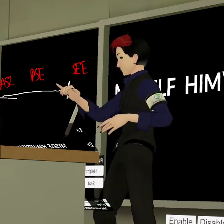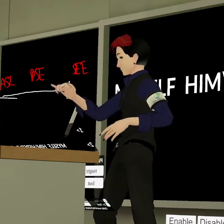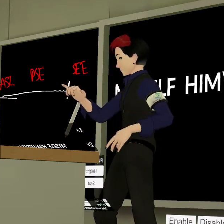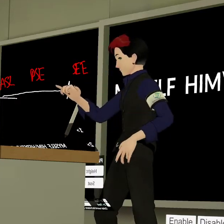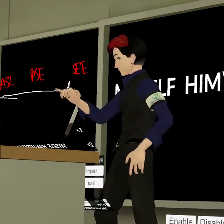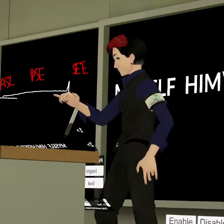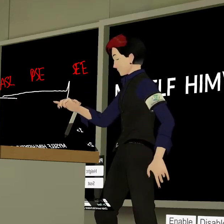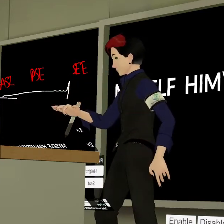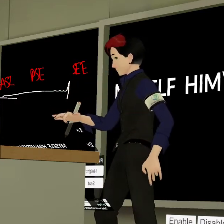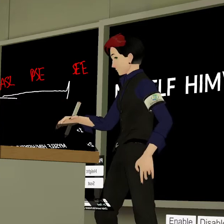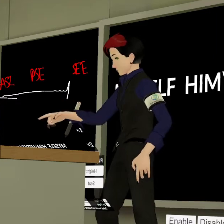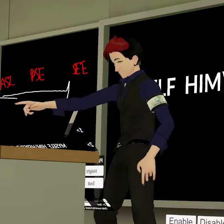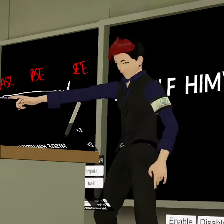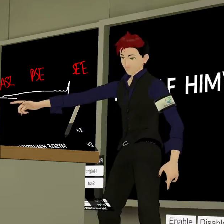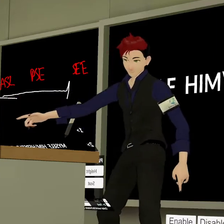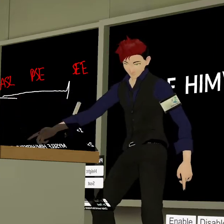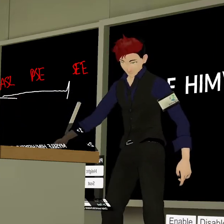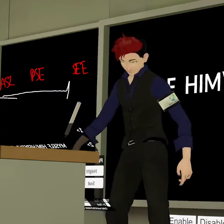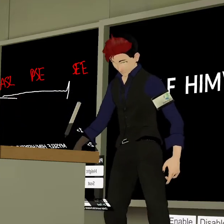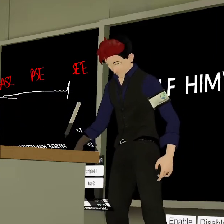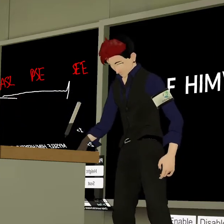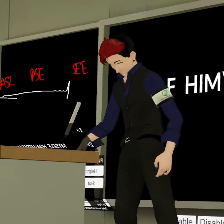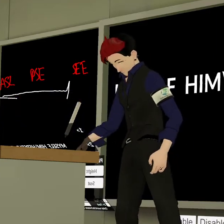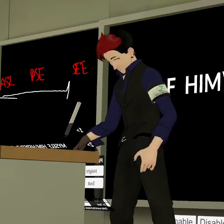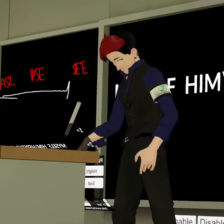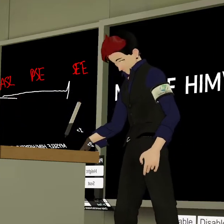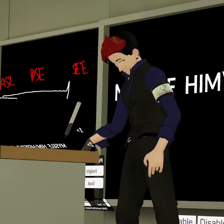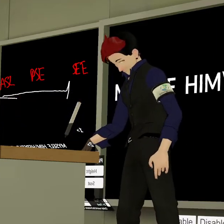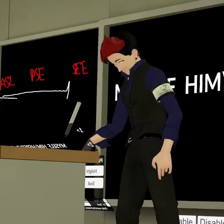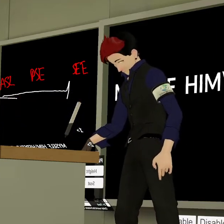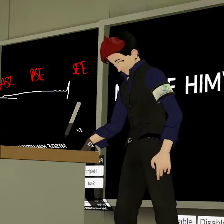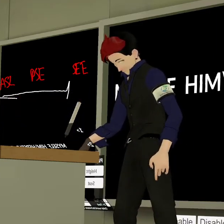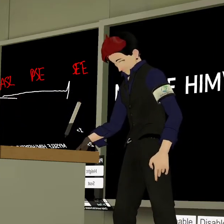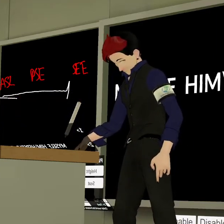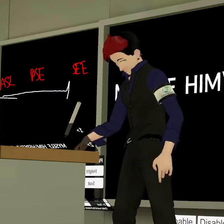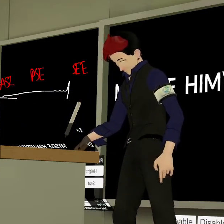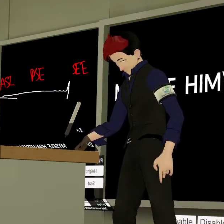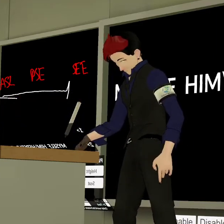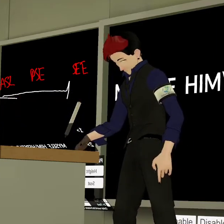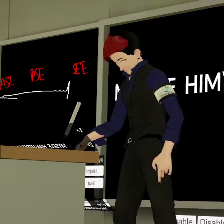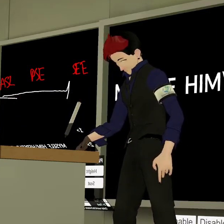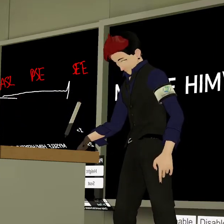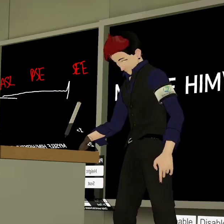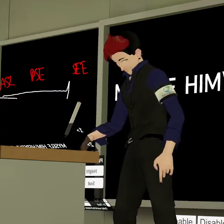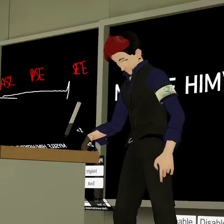__Chris__ : people uh using using it wrong